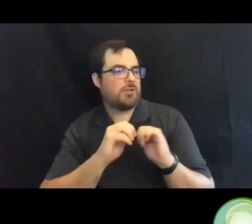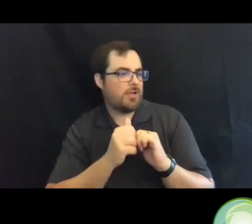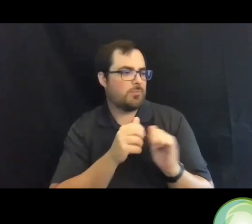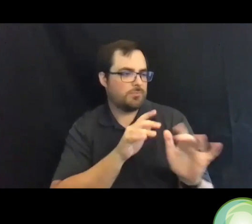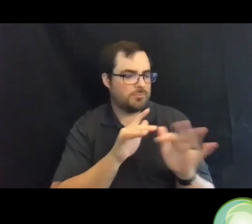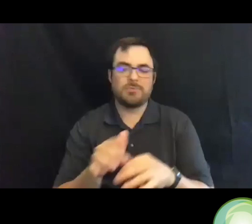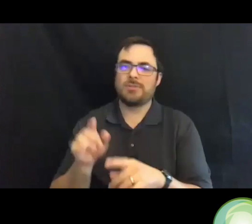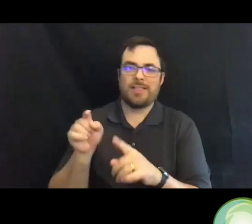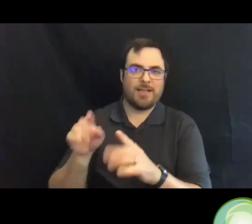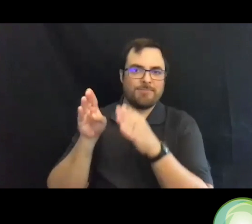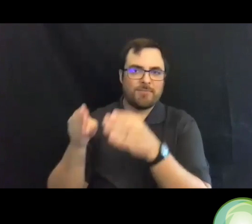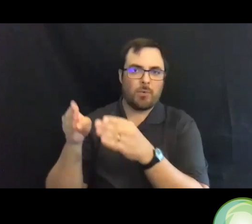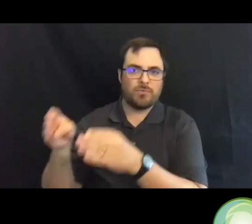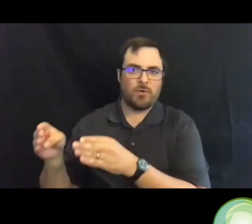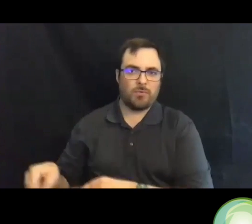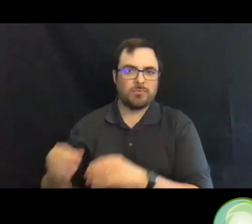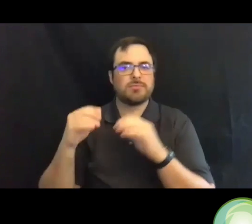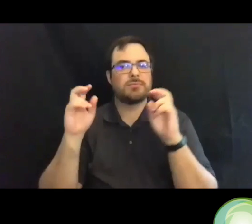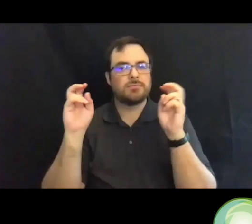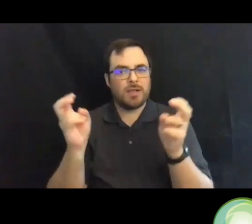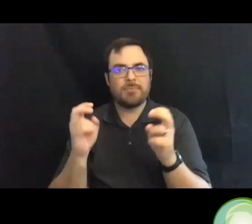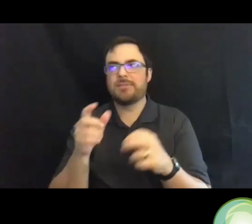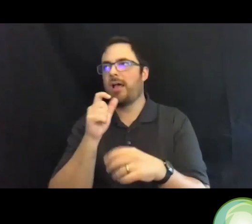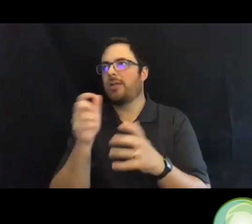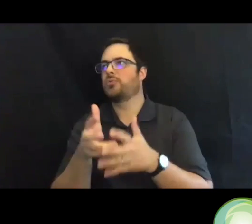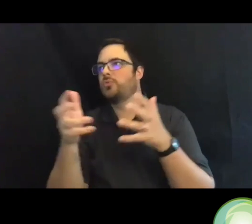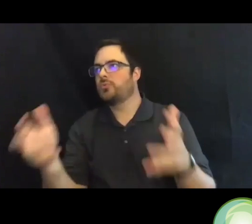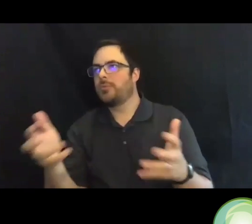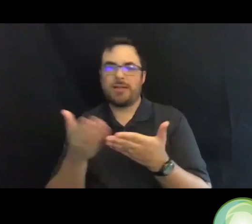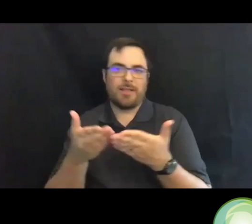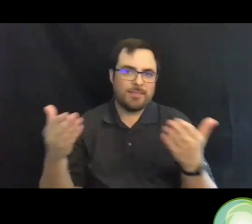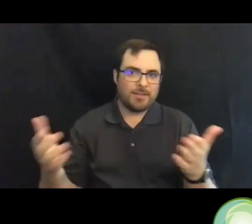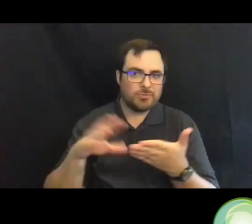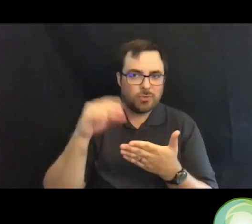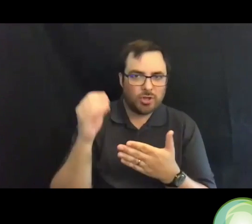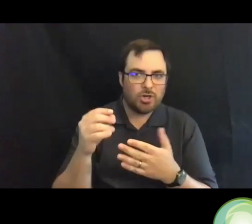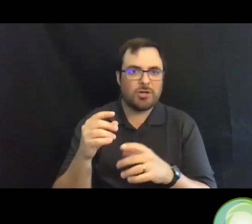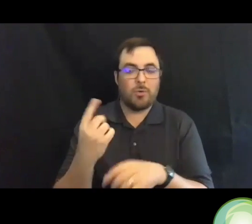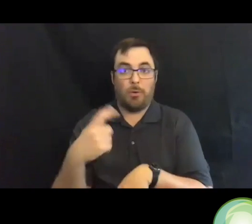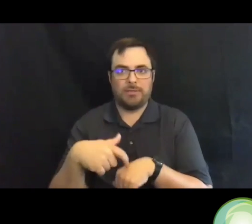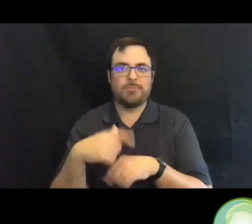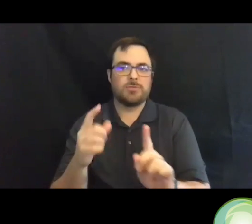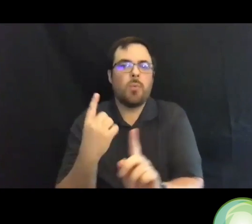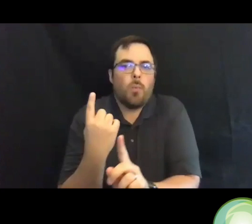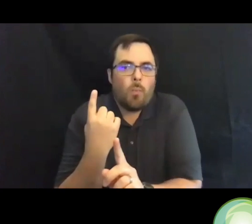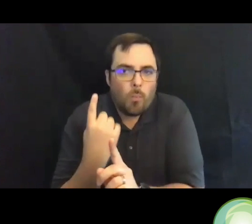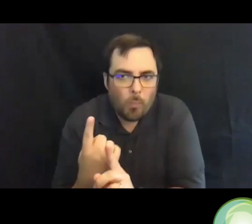we tried to make it like not too many things to learn all at one time just one thing so if we want her to work on the task